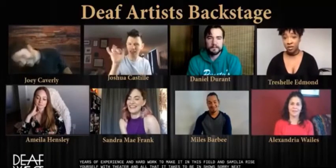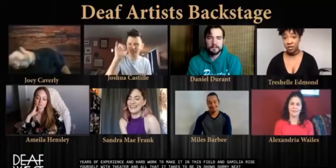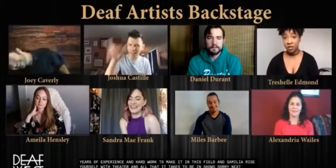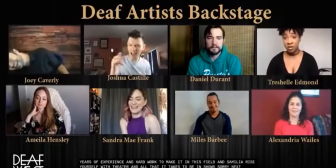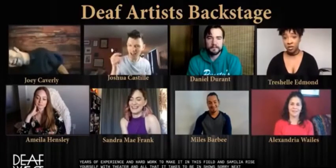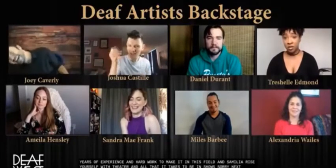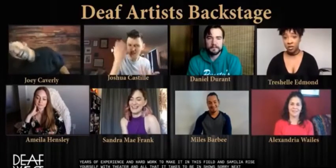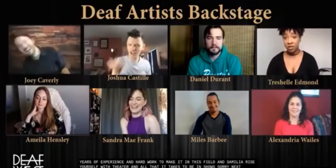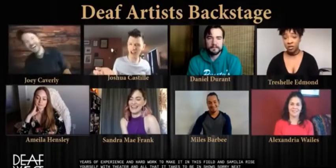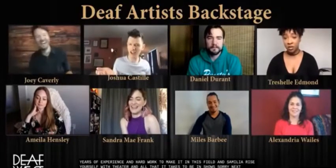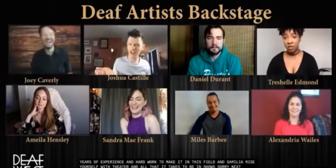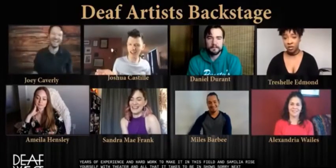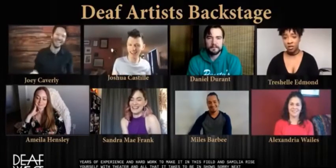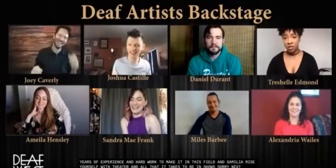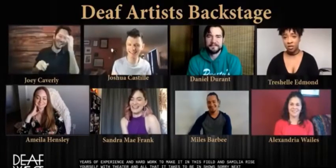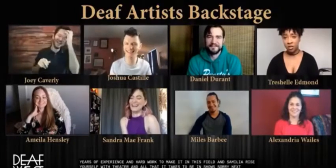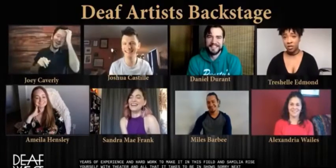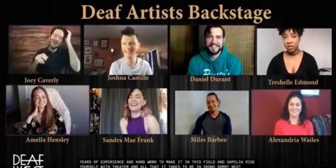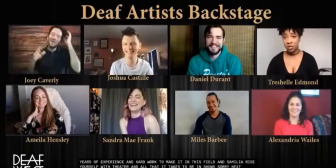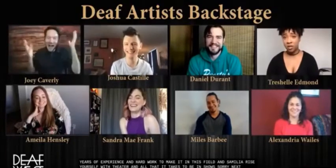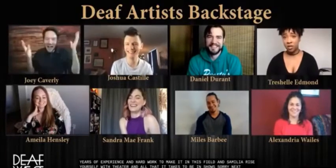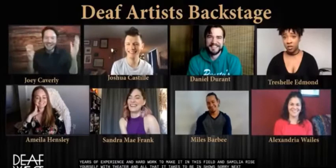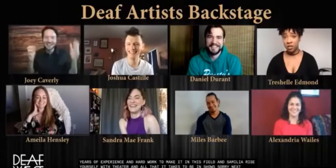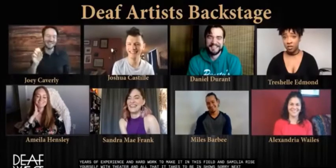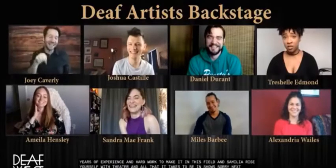Josh: Well, you don't have to put it like that. Geez.